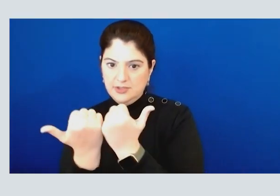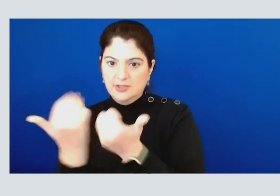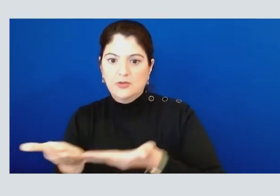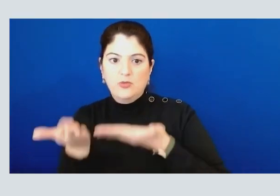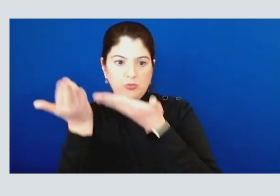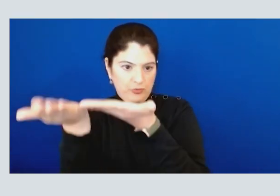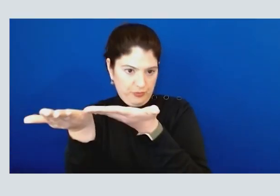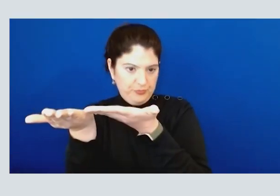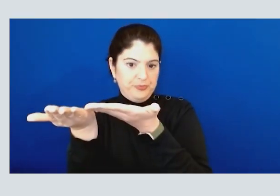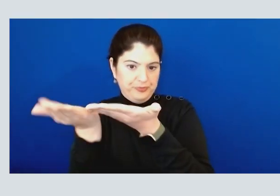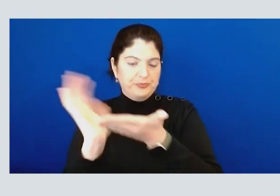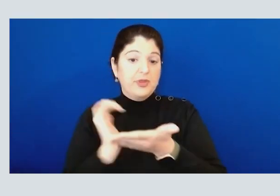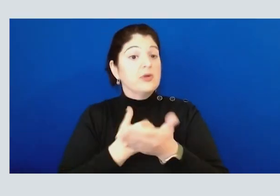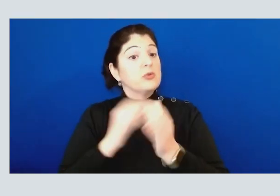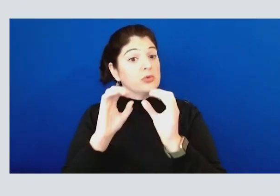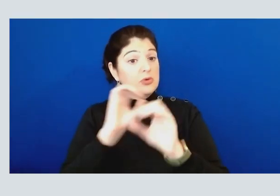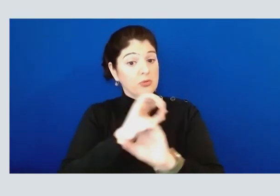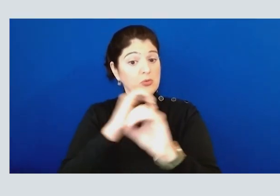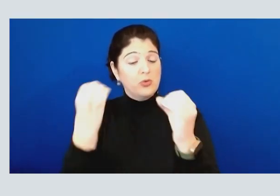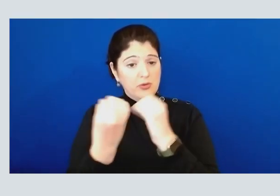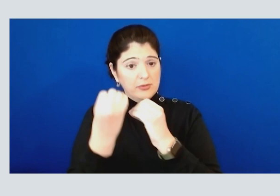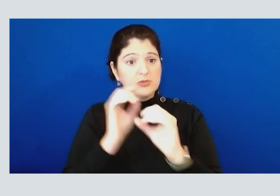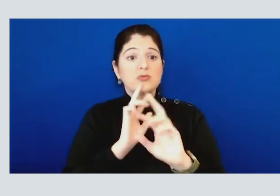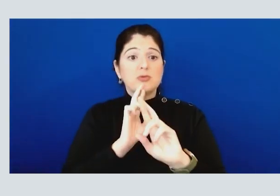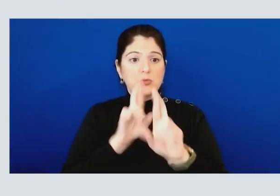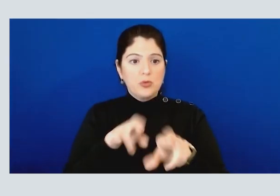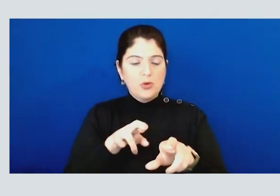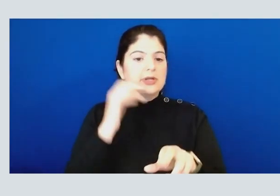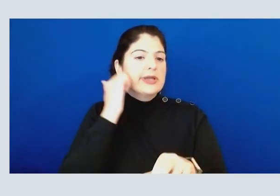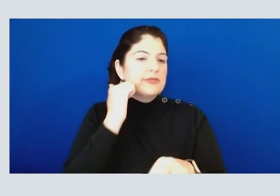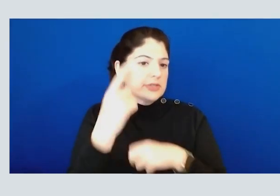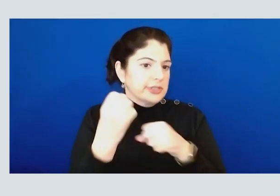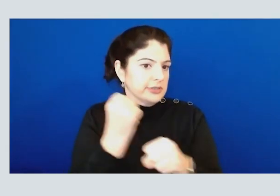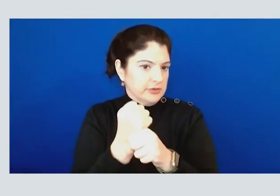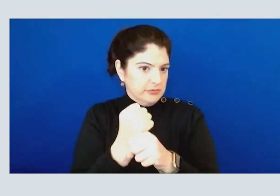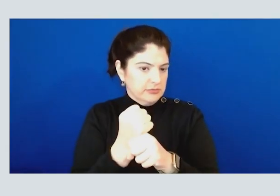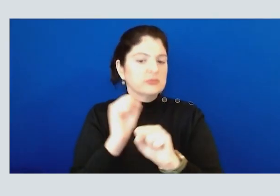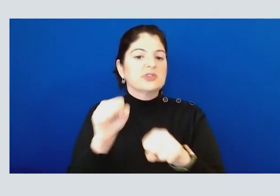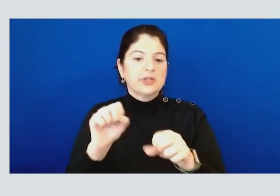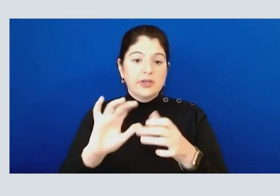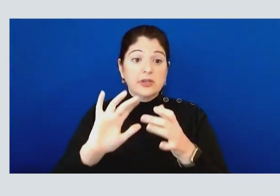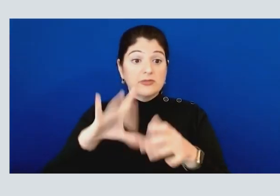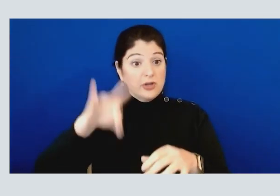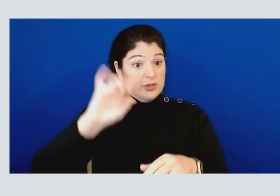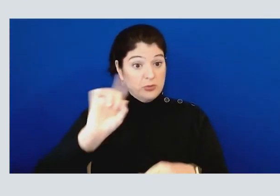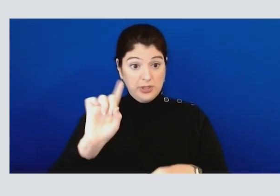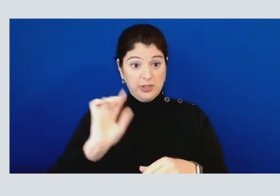Our office publishes a report about these services every year. You can find that on our website.